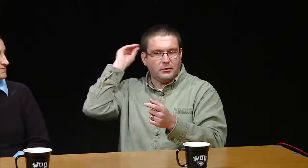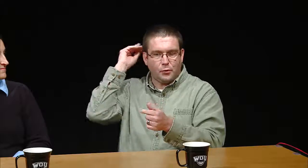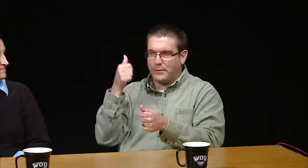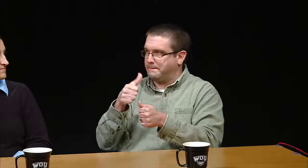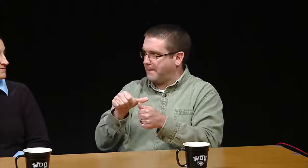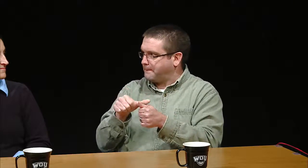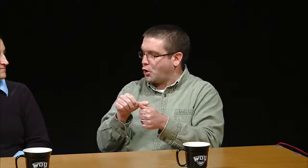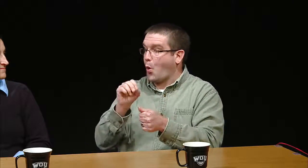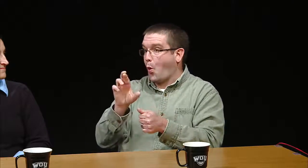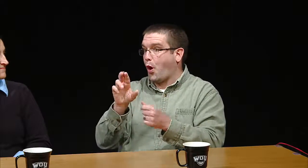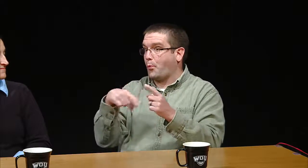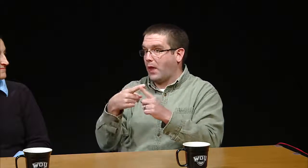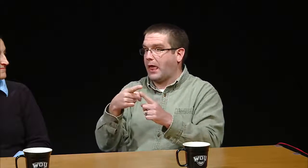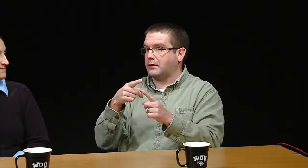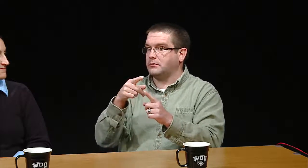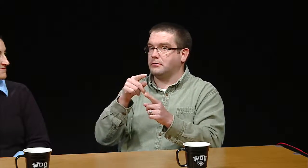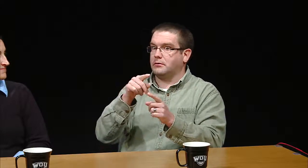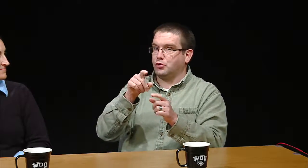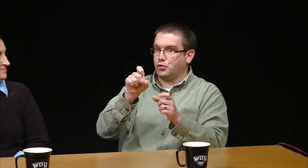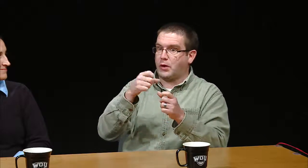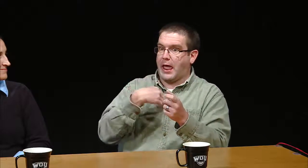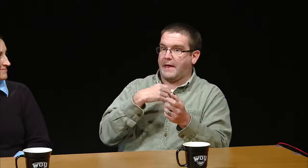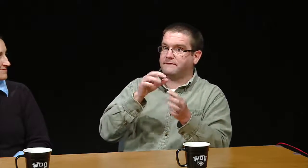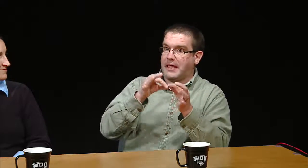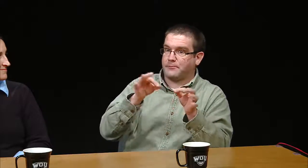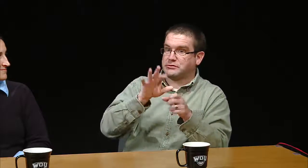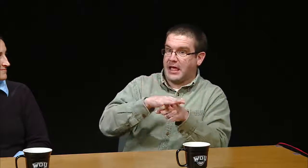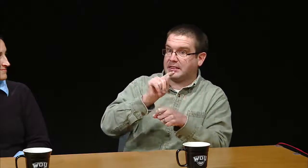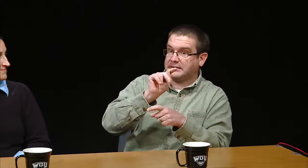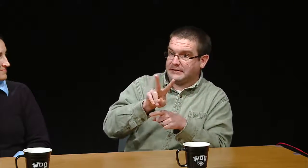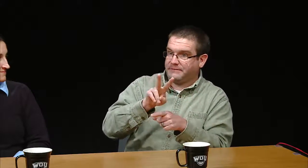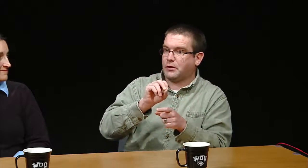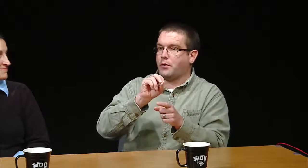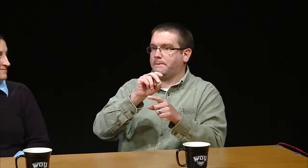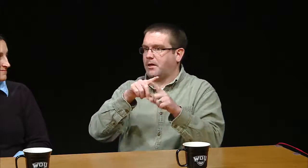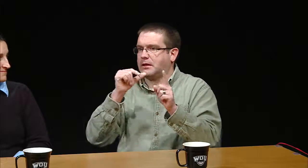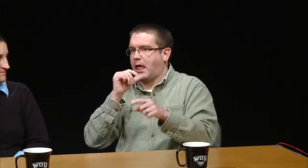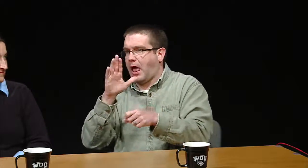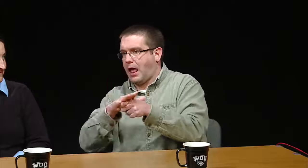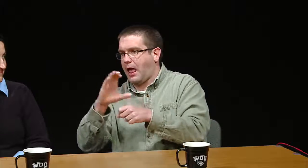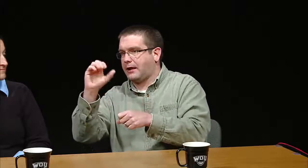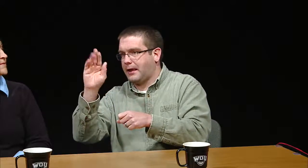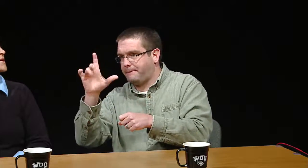And then what do I like about captioning? You get kind of addicted to it; it sort of becomes an addiction.